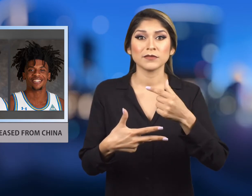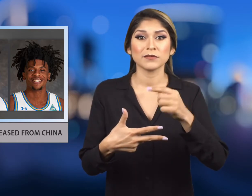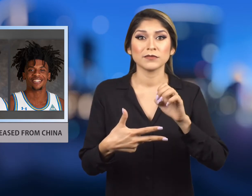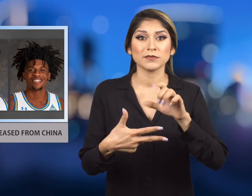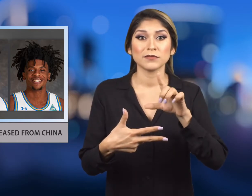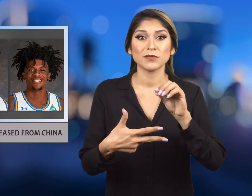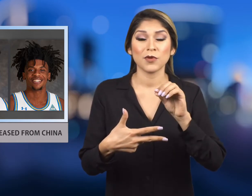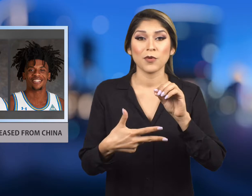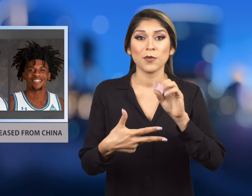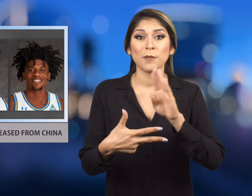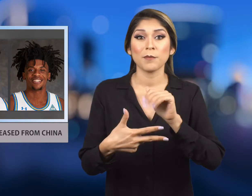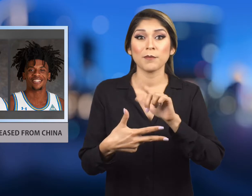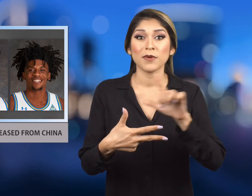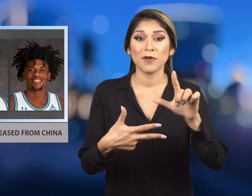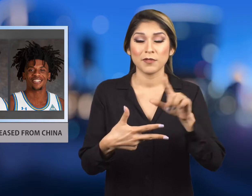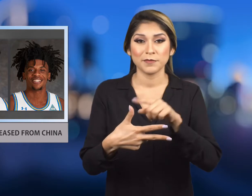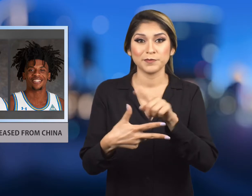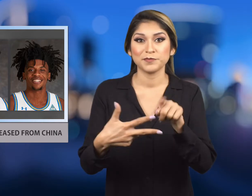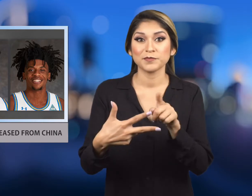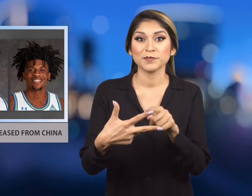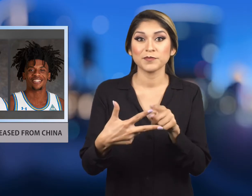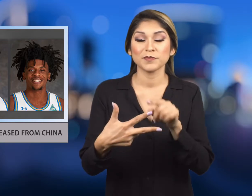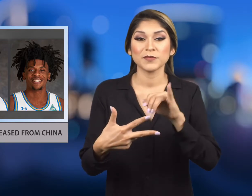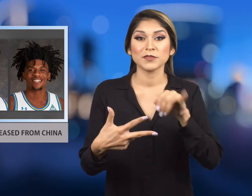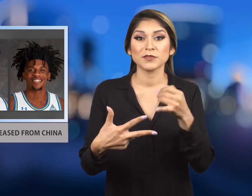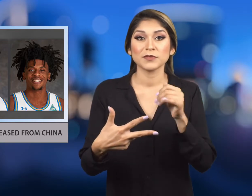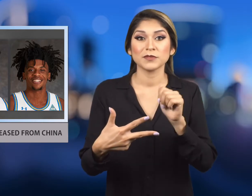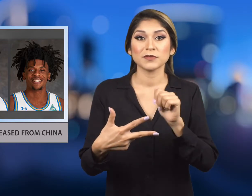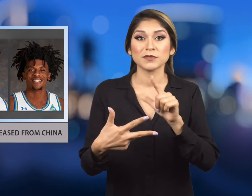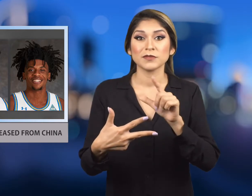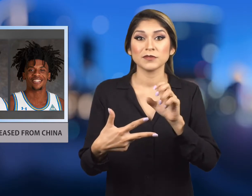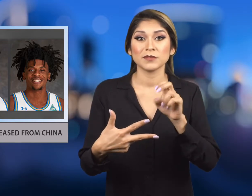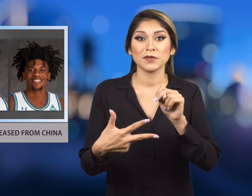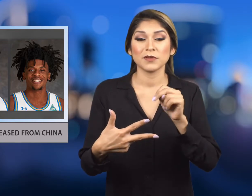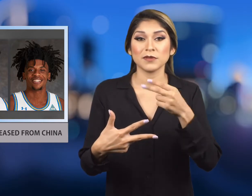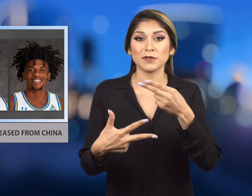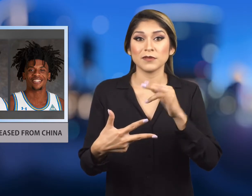Ball, Jalen Hill